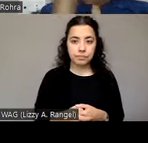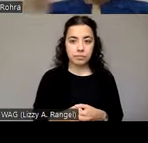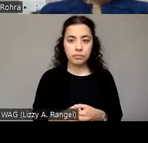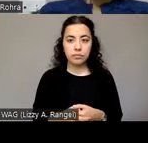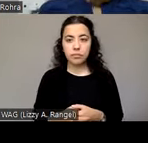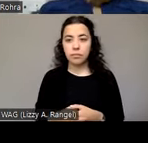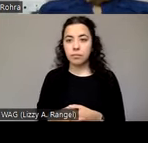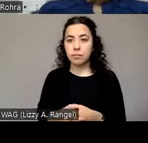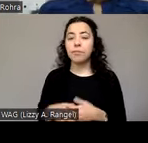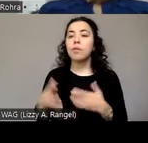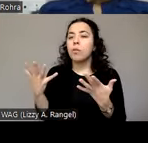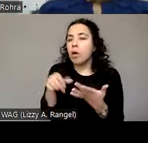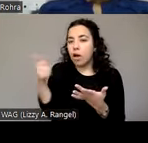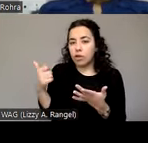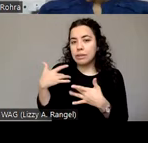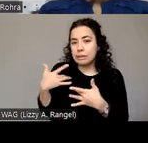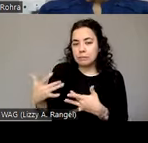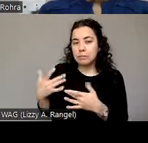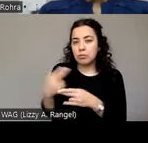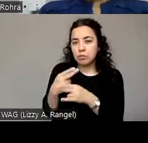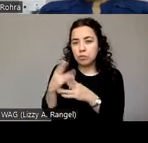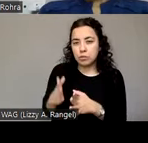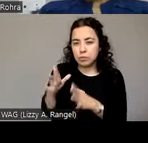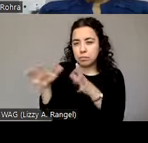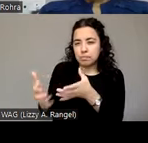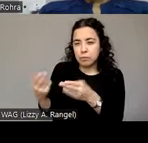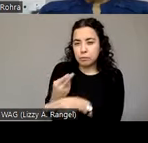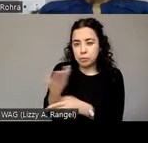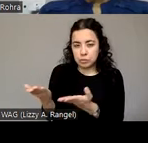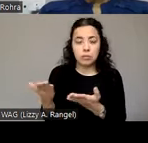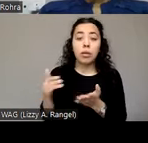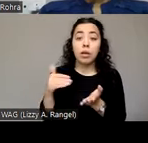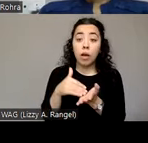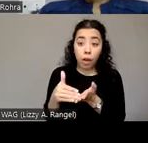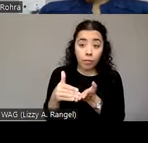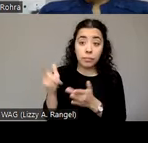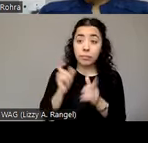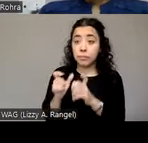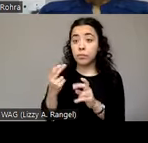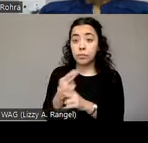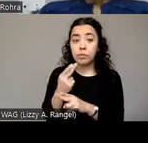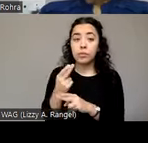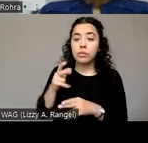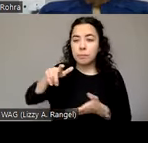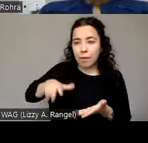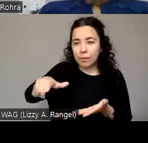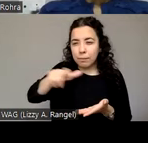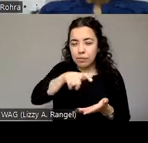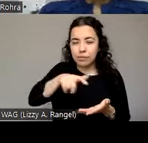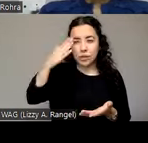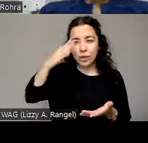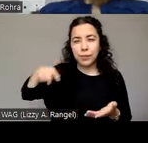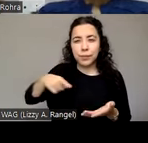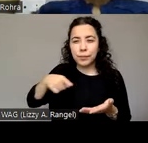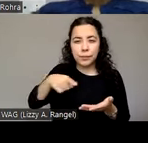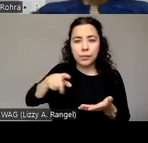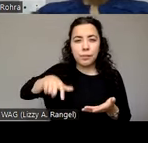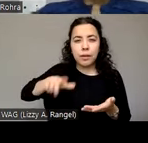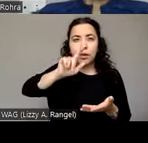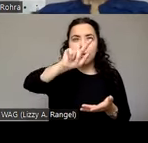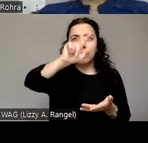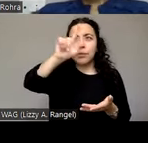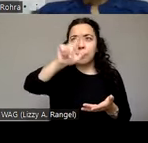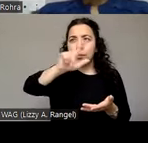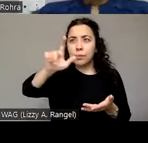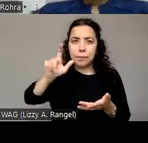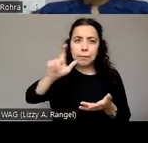patterns. Now most people would use a mouse to navigate through the screen or move around through